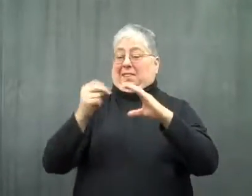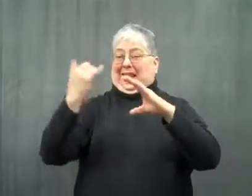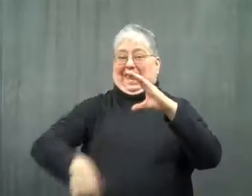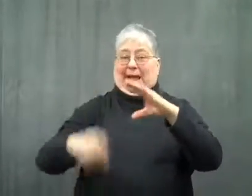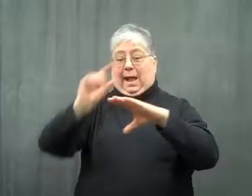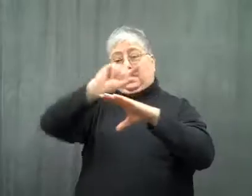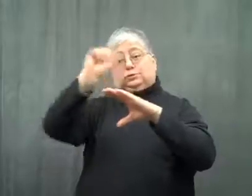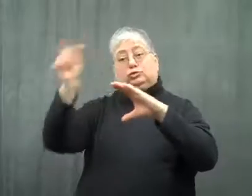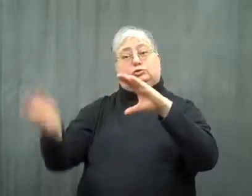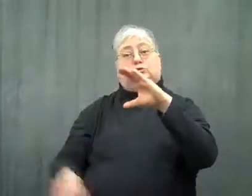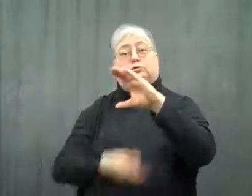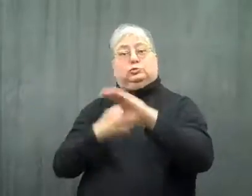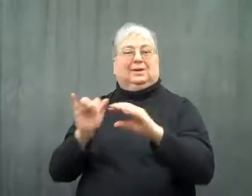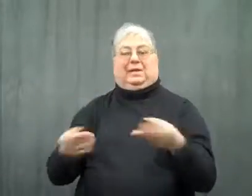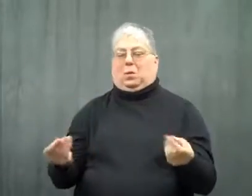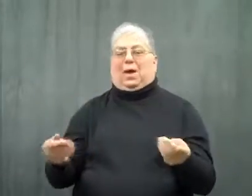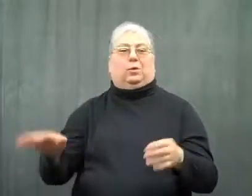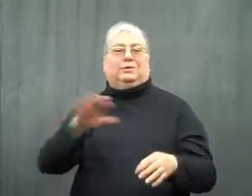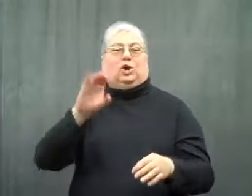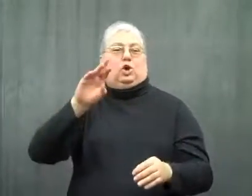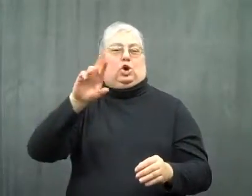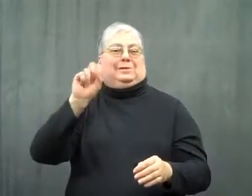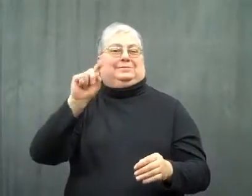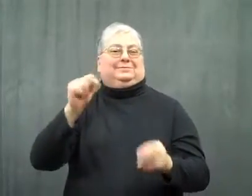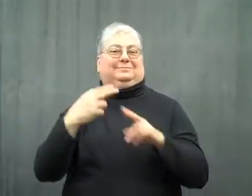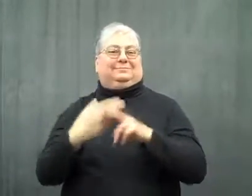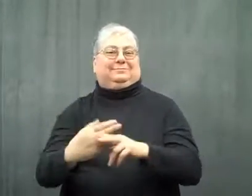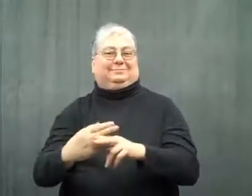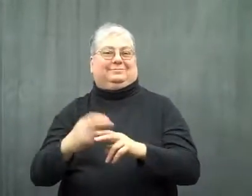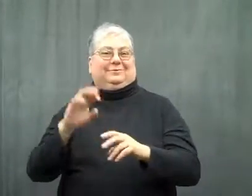The final layer is the crust, the ground.